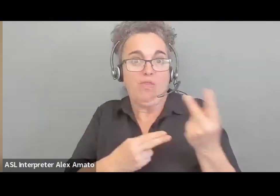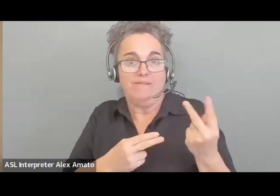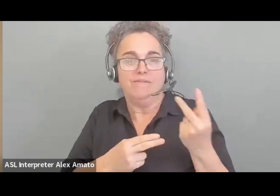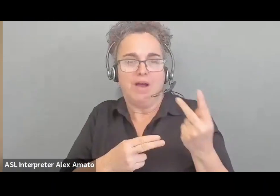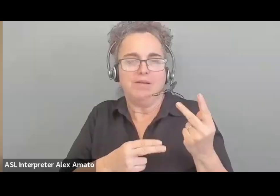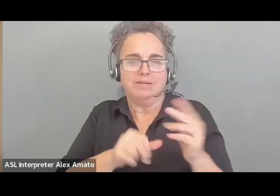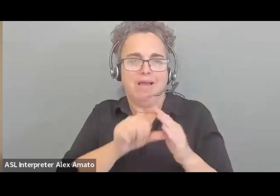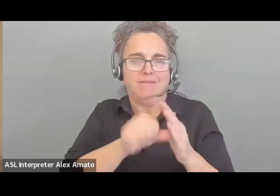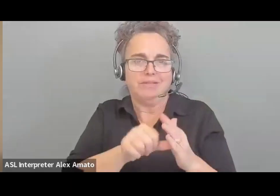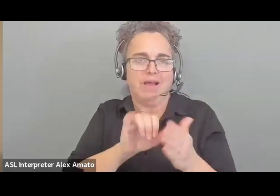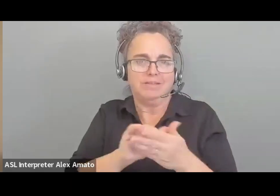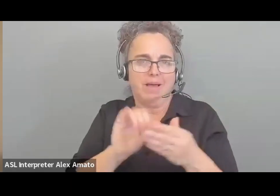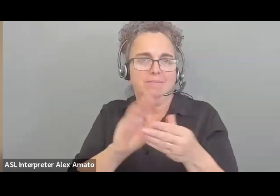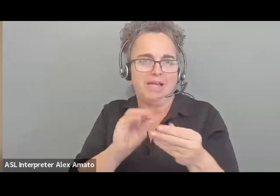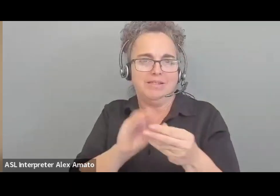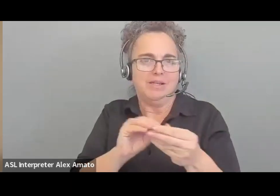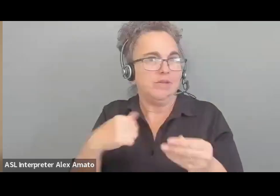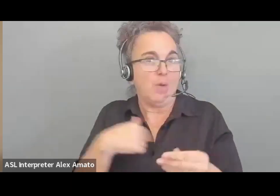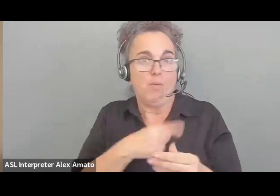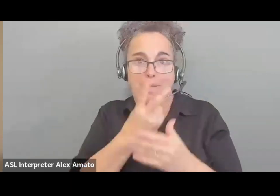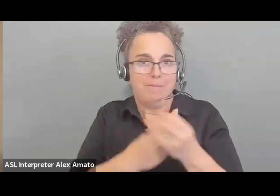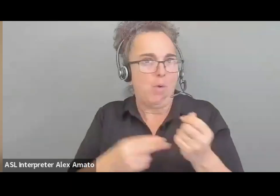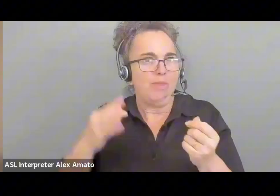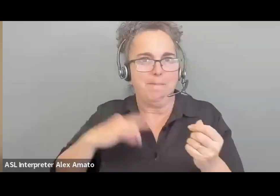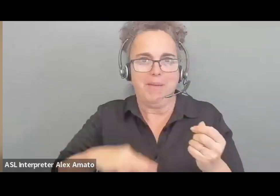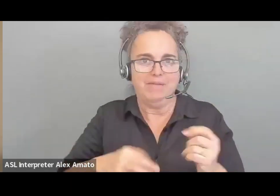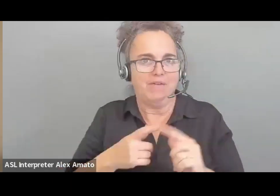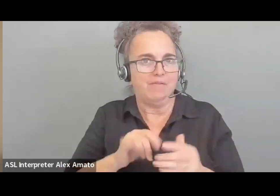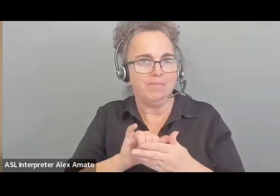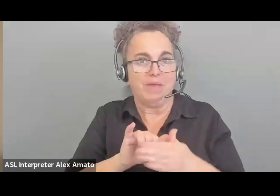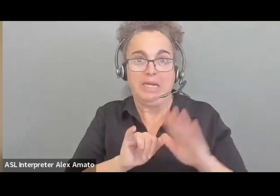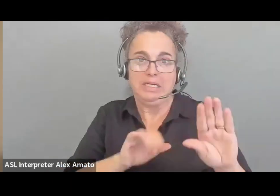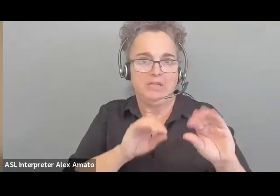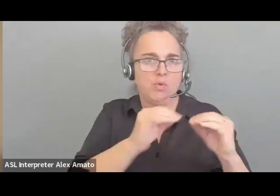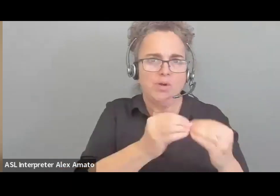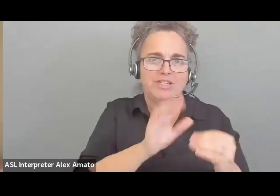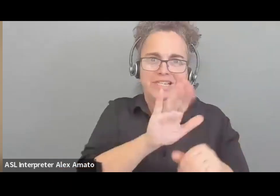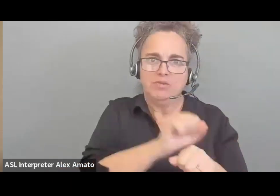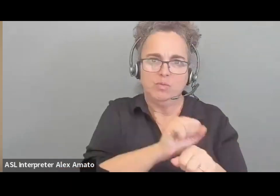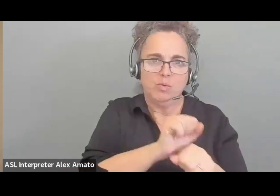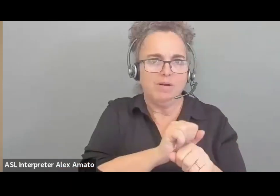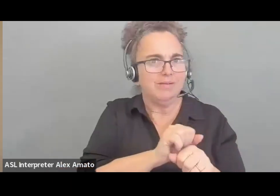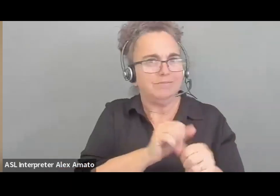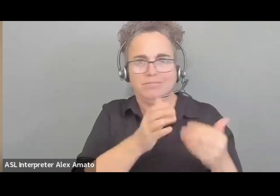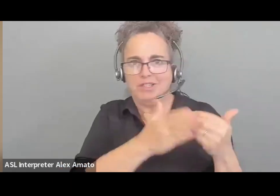and we're a huge beneficiary of, of the work that, you know, Jordan's organization has done over the years, as is the rest of the industry.